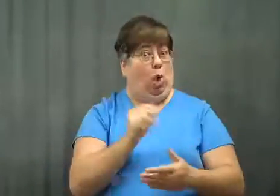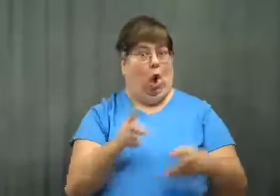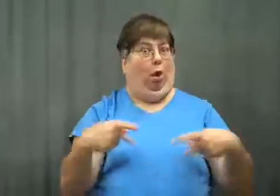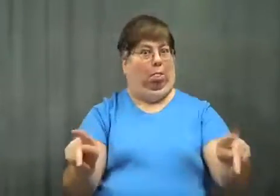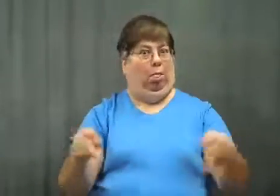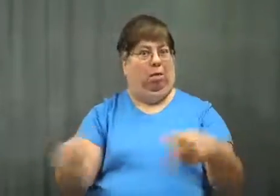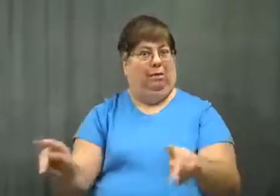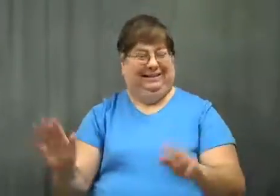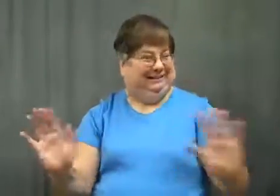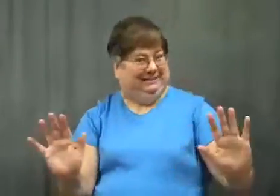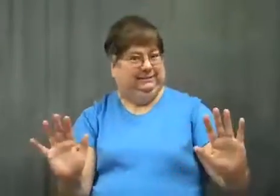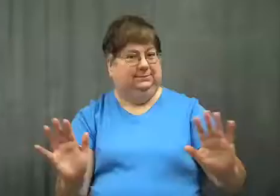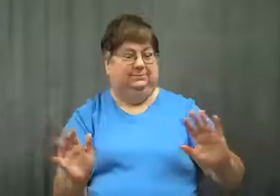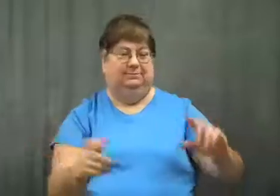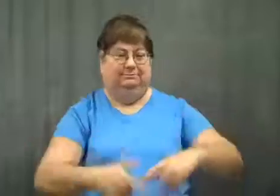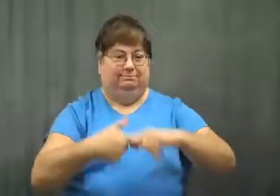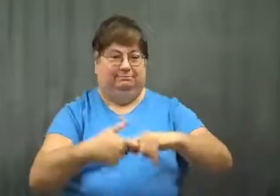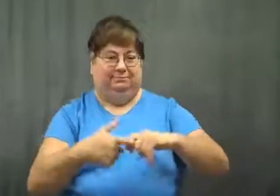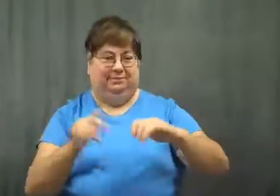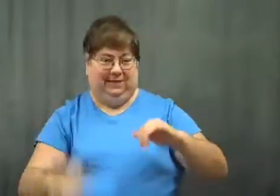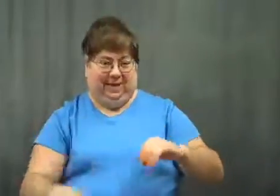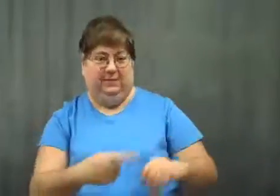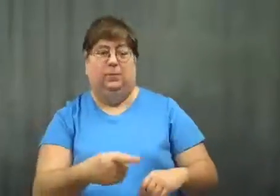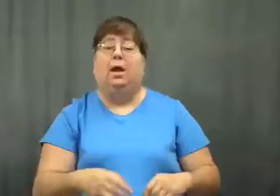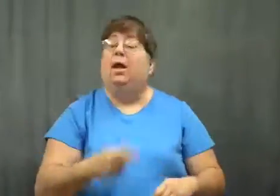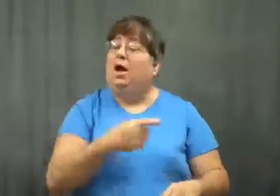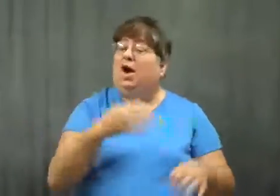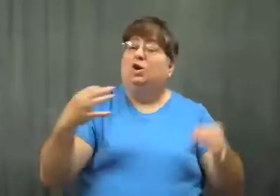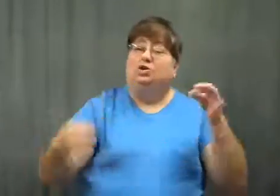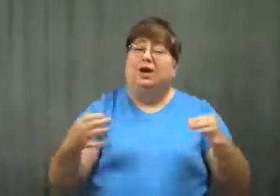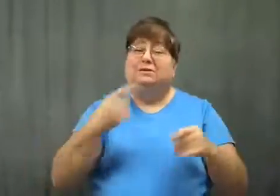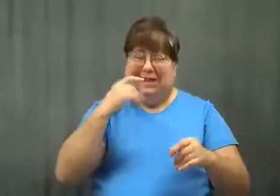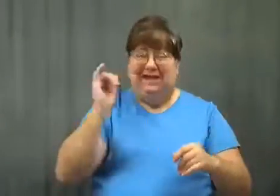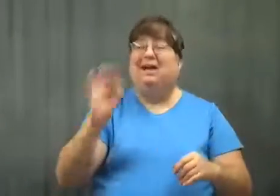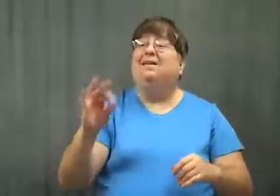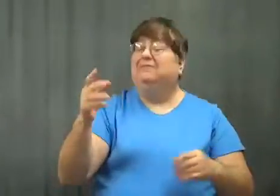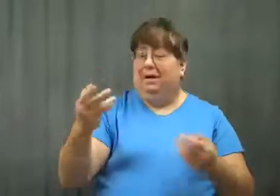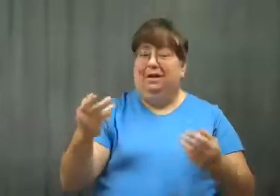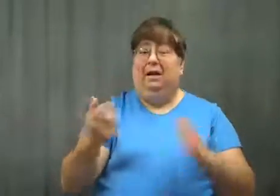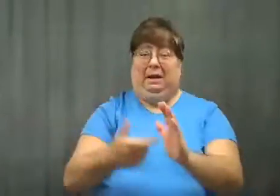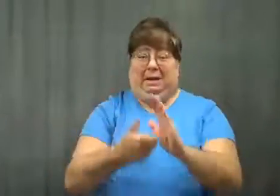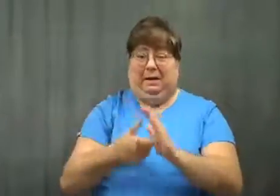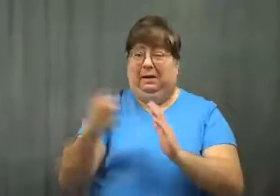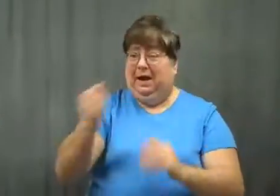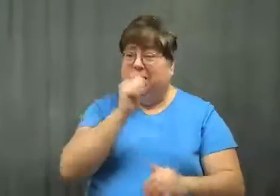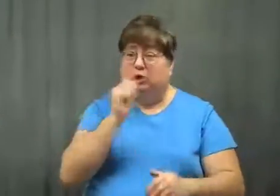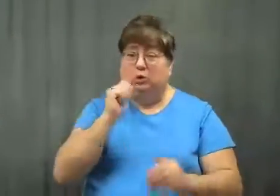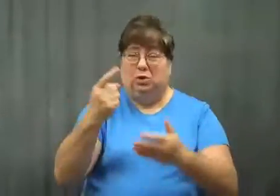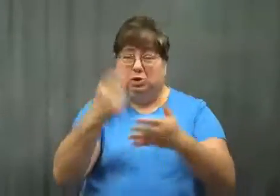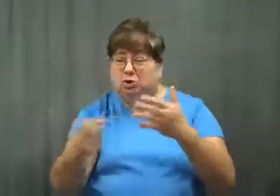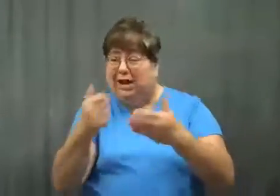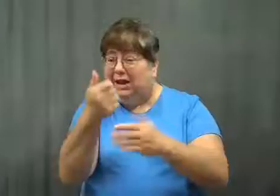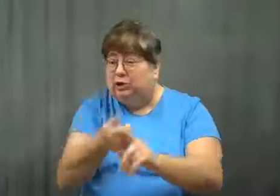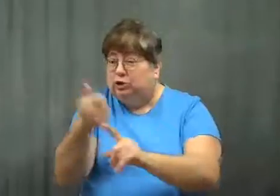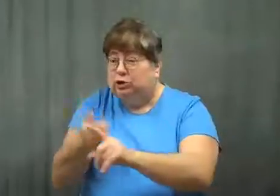The new law allowed that, so that part was suspended. The judge stated if Arizona required the police to check every